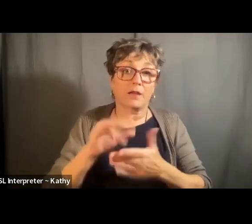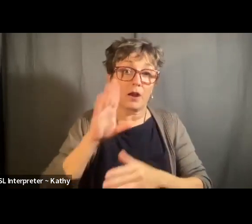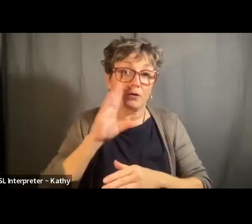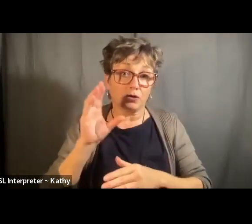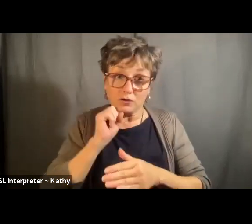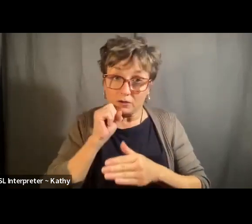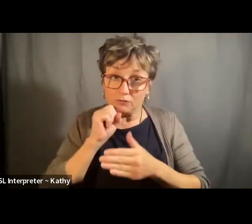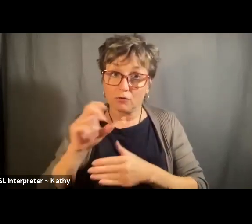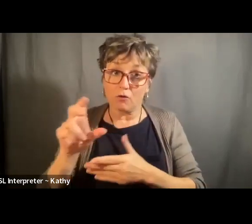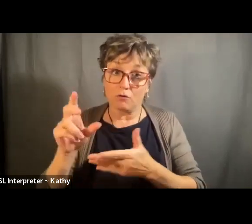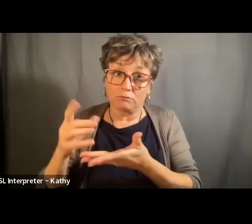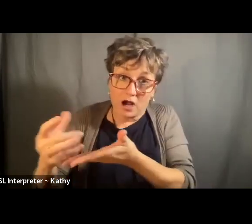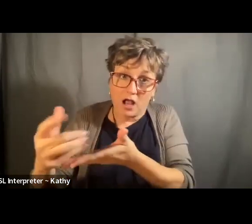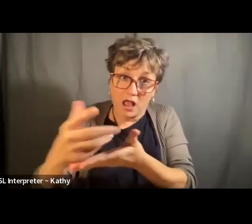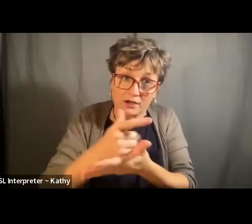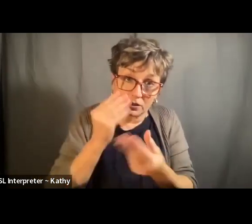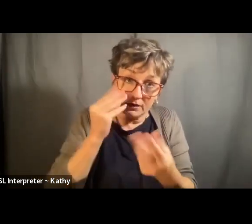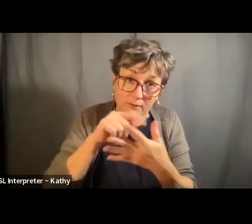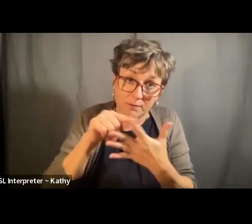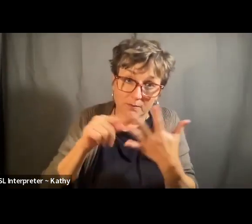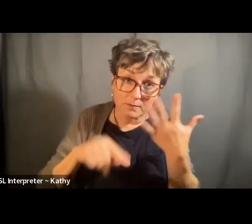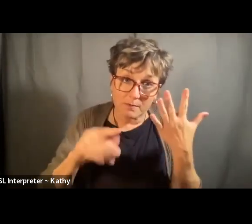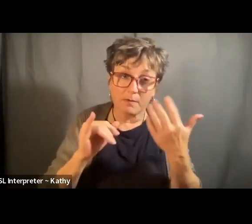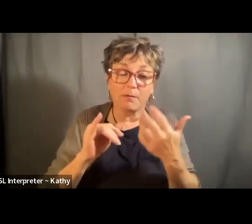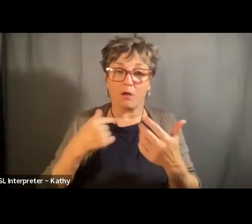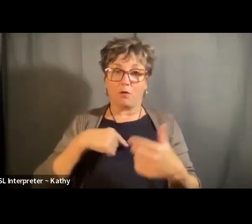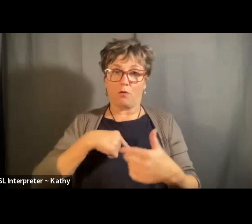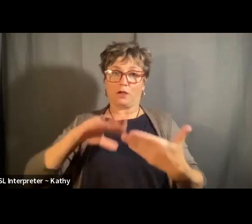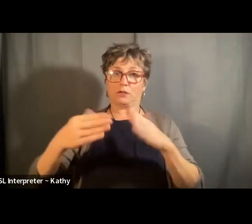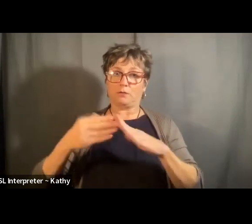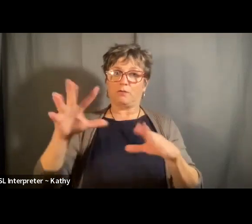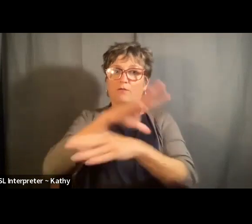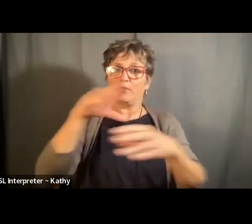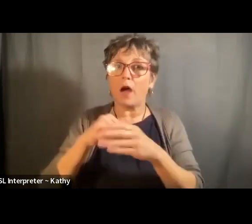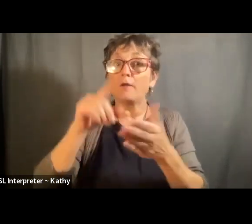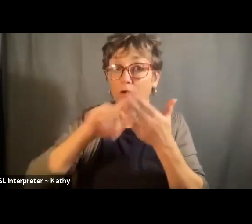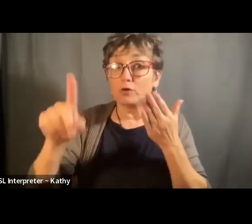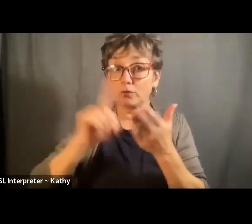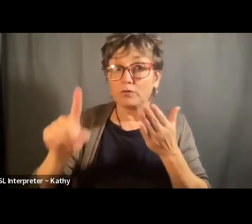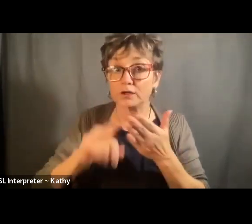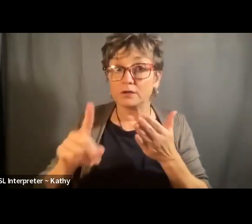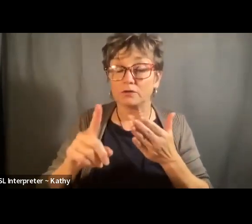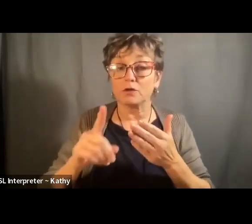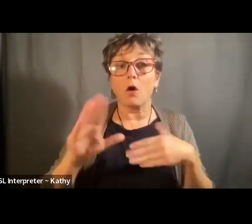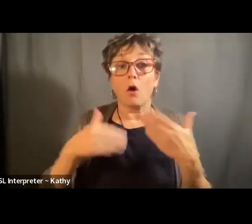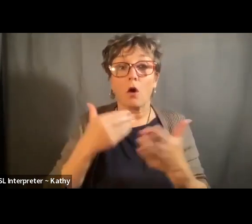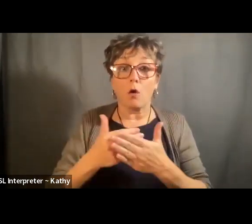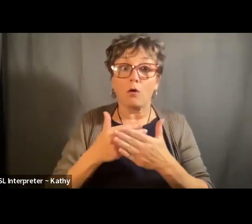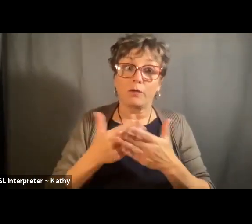community are taking an active role in research by providing the robust data needed to fully